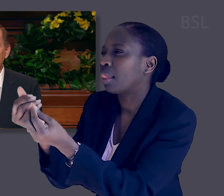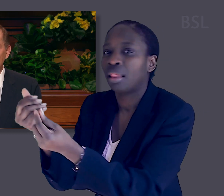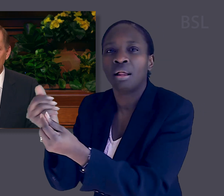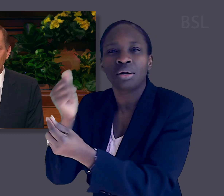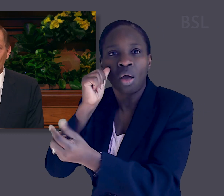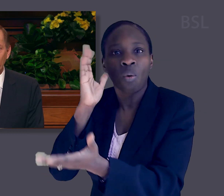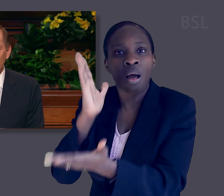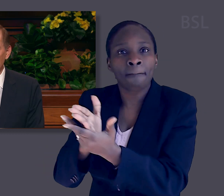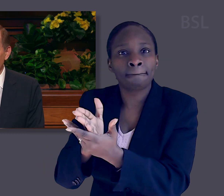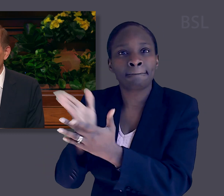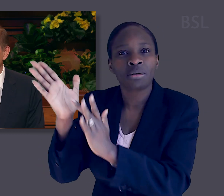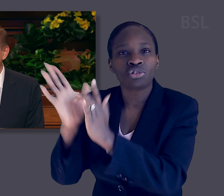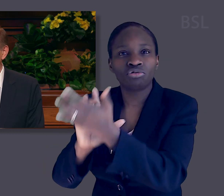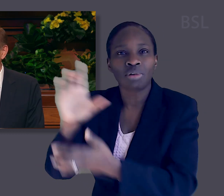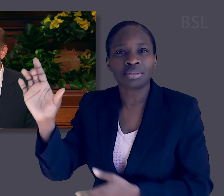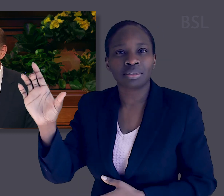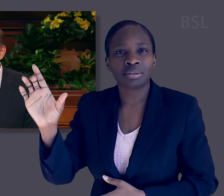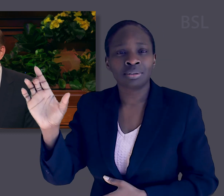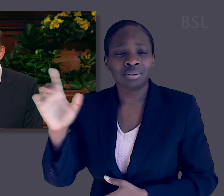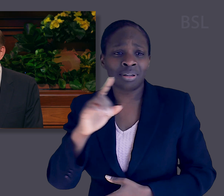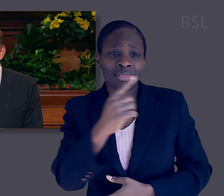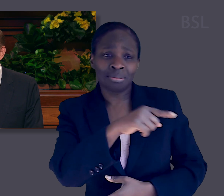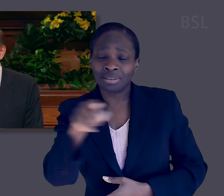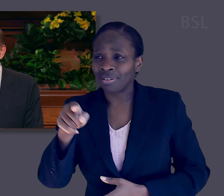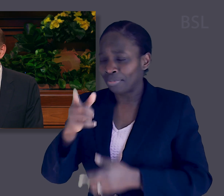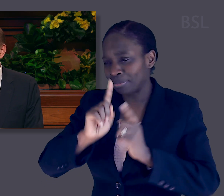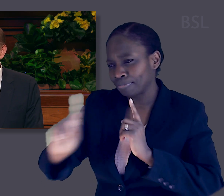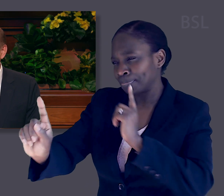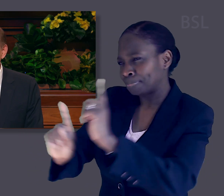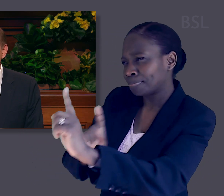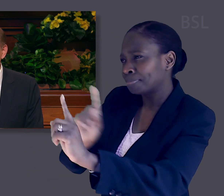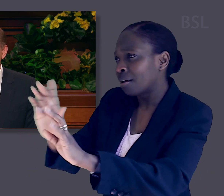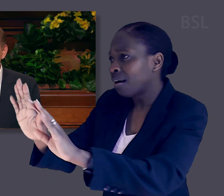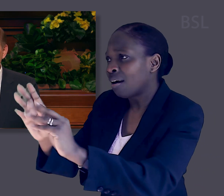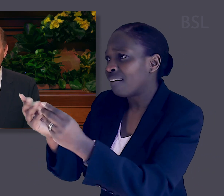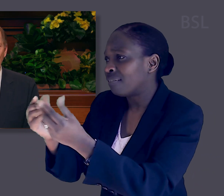… and did bear record, that it was he. … “And … they did cry out with one accord, saying: